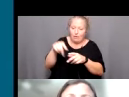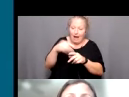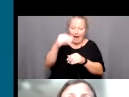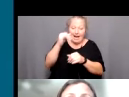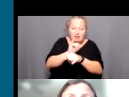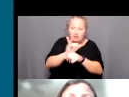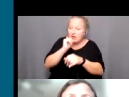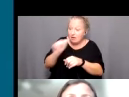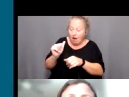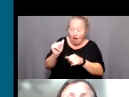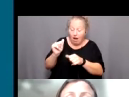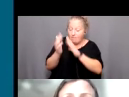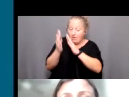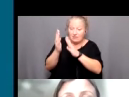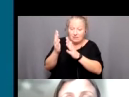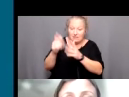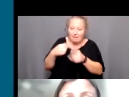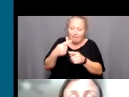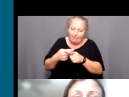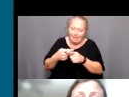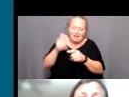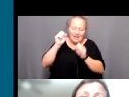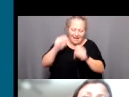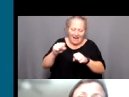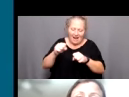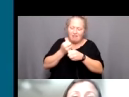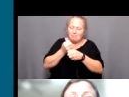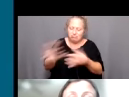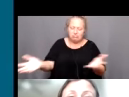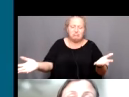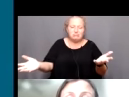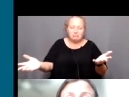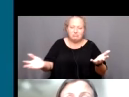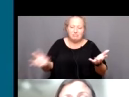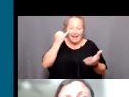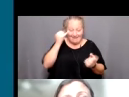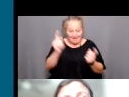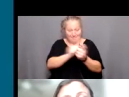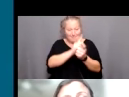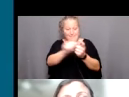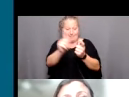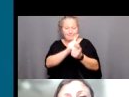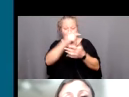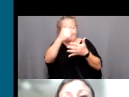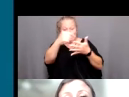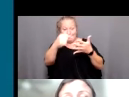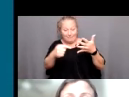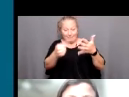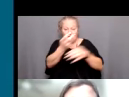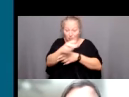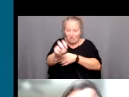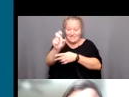this industry can still fall apart, even if it meets all of these other